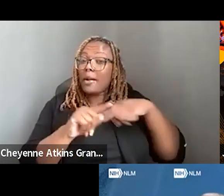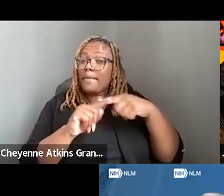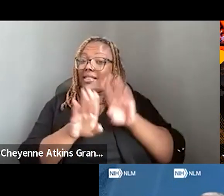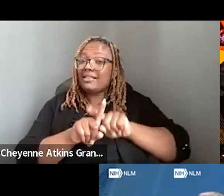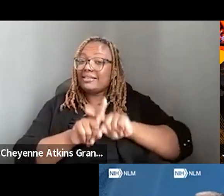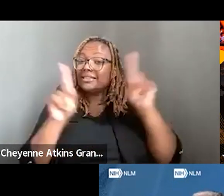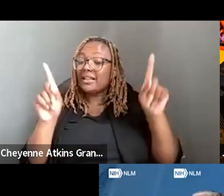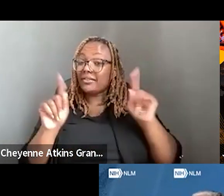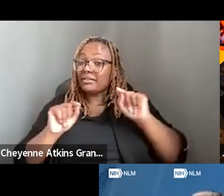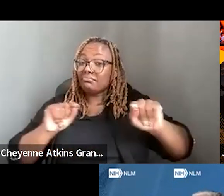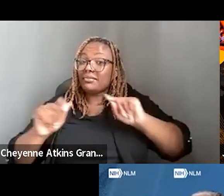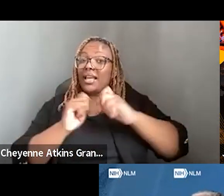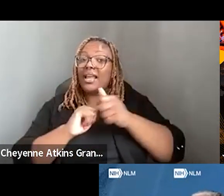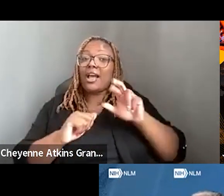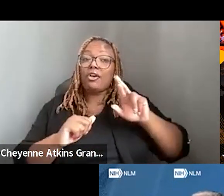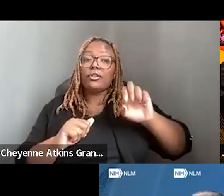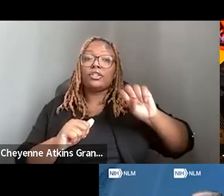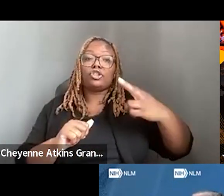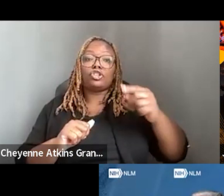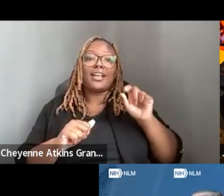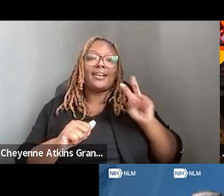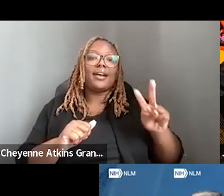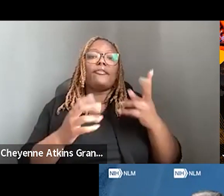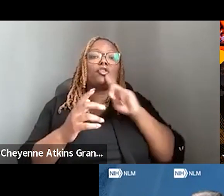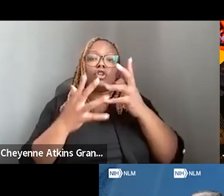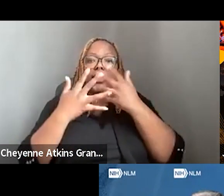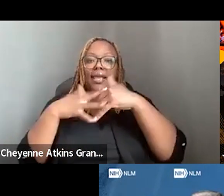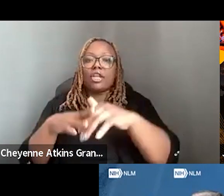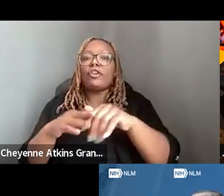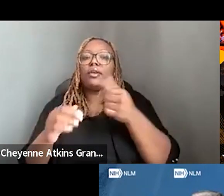and how Research.gov integrates with Grants.gov submissions. Stephanie Yee: Yes.